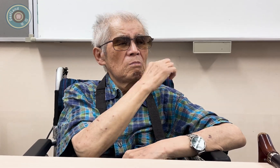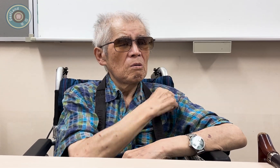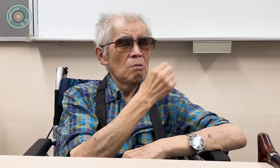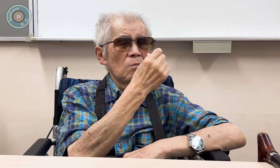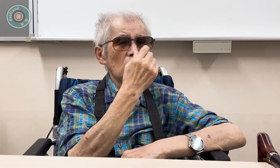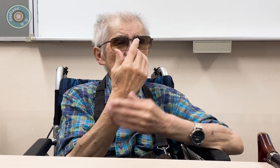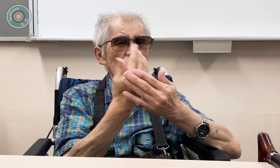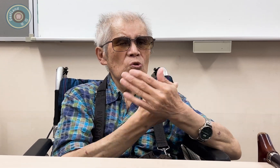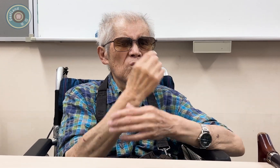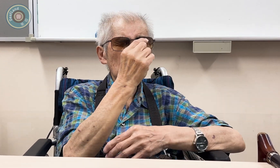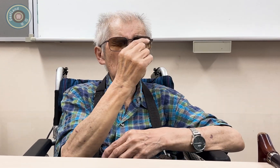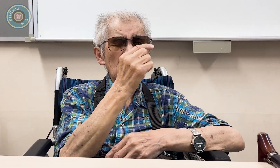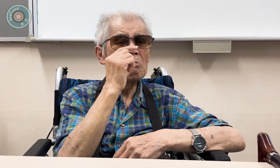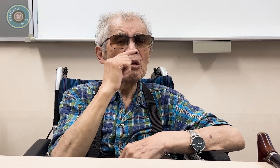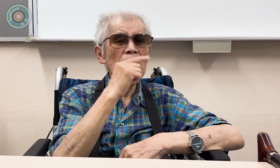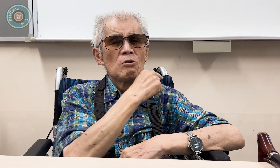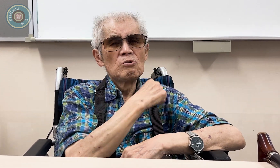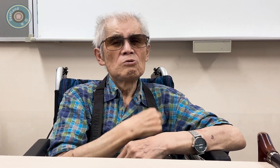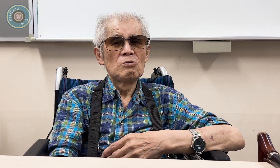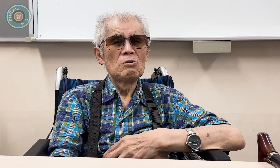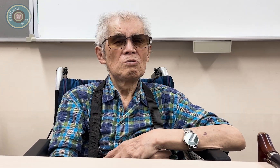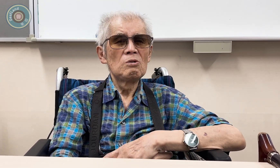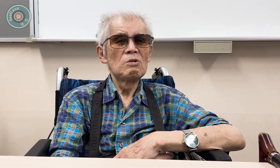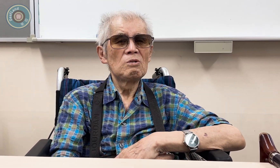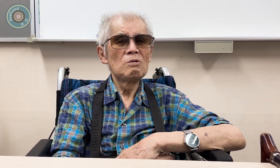I still have a little scar